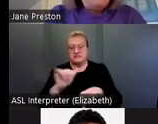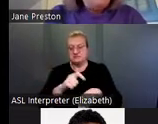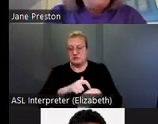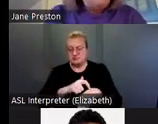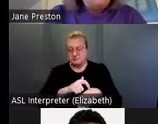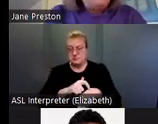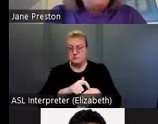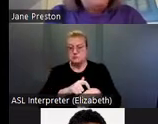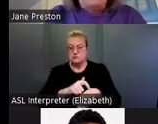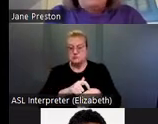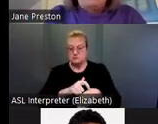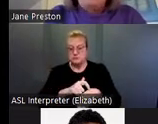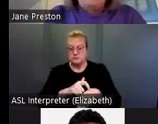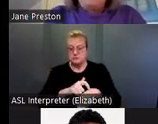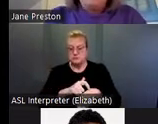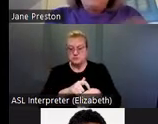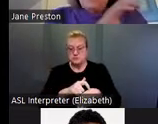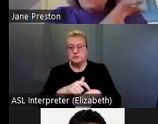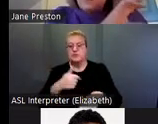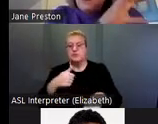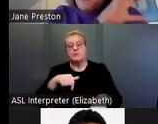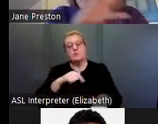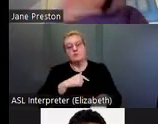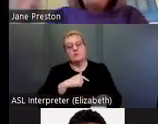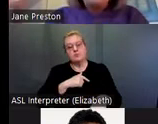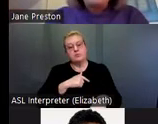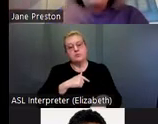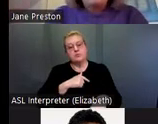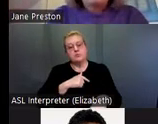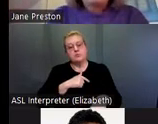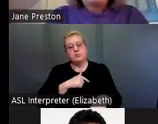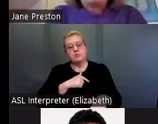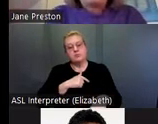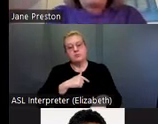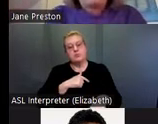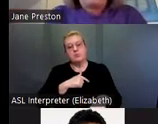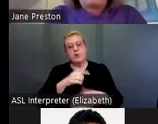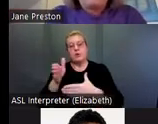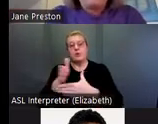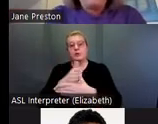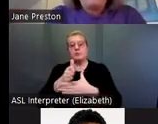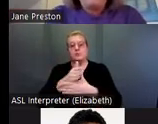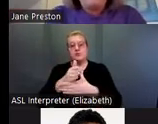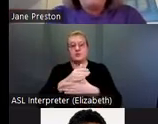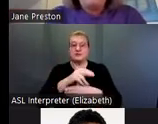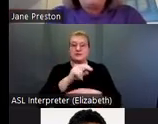And we are the band between the National Endowment for the Arts